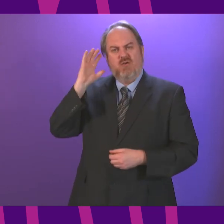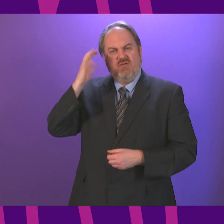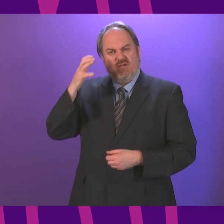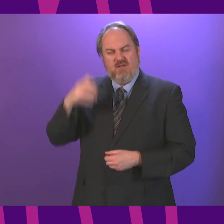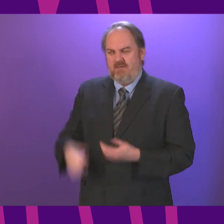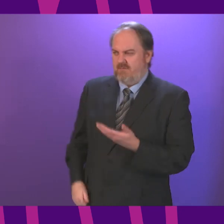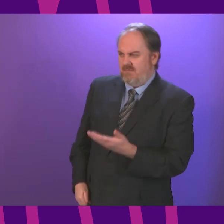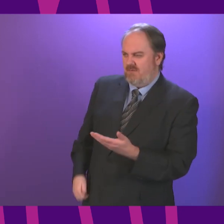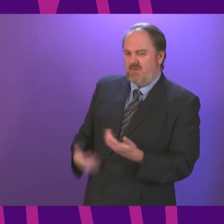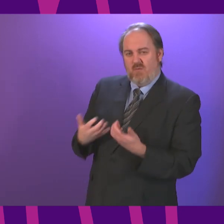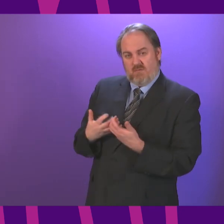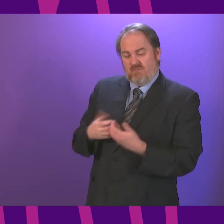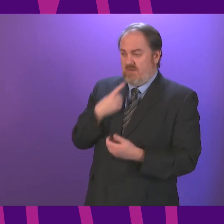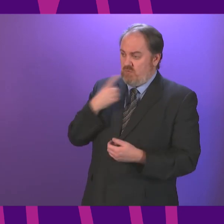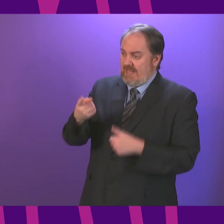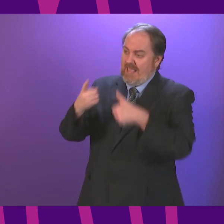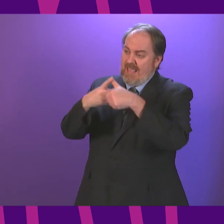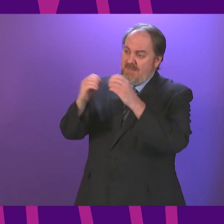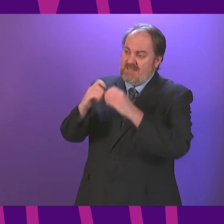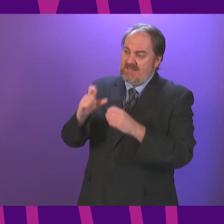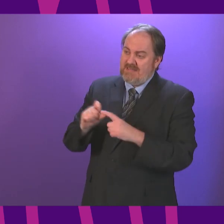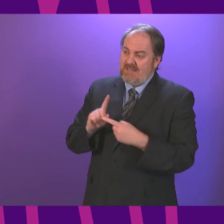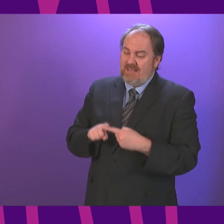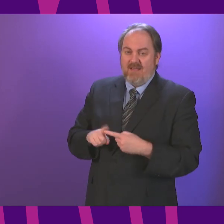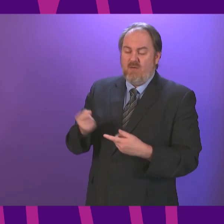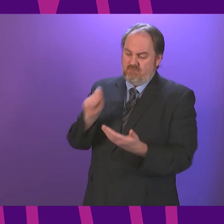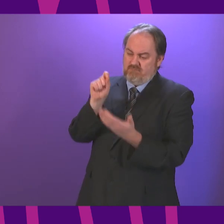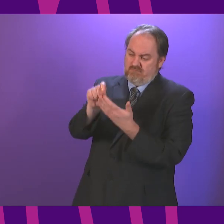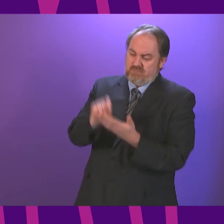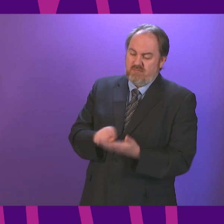How would the First Minister rate her performance? The First Minister: That is not up to me or to